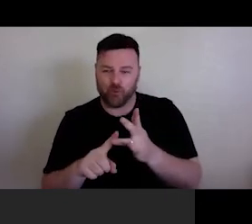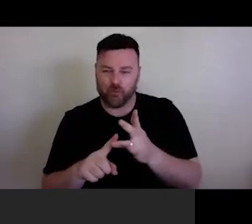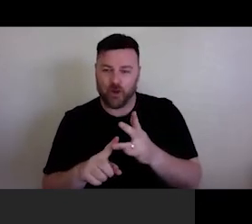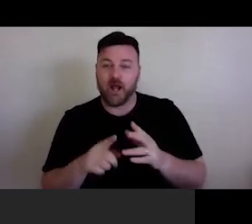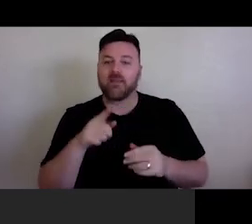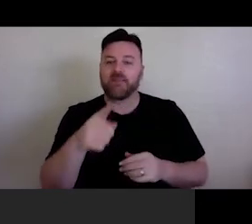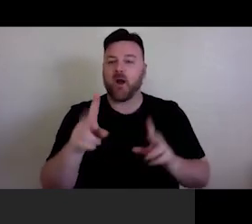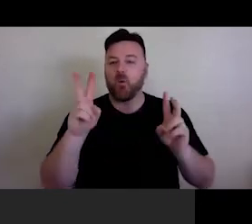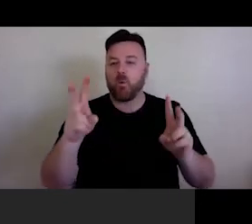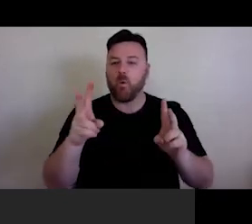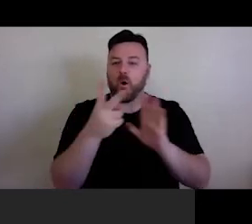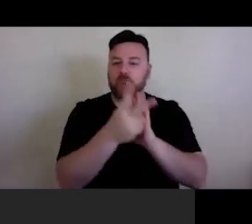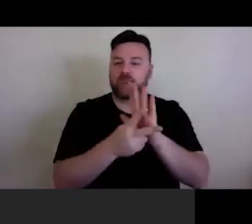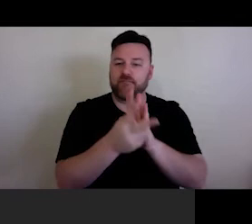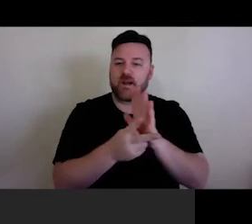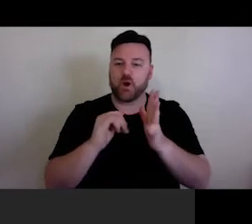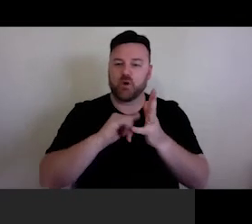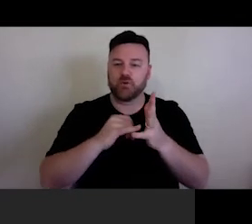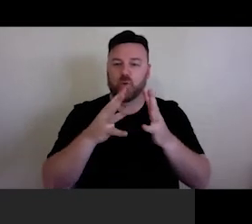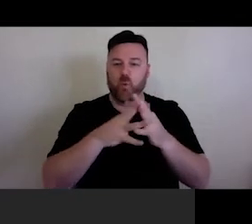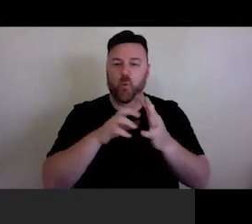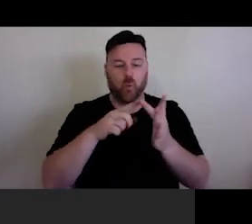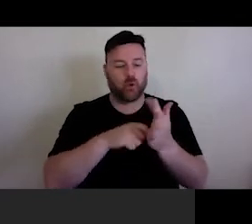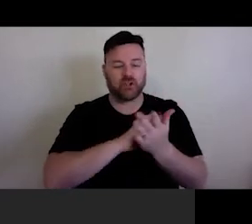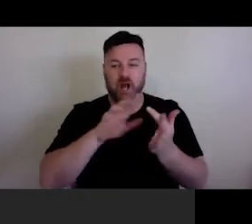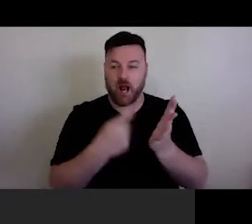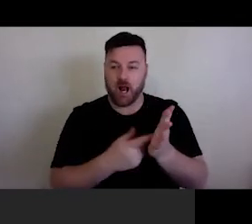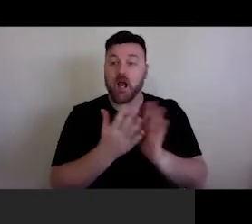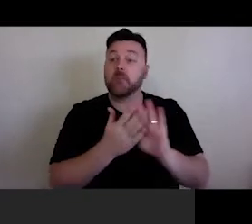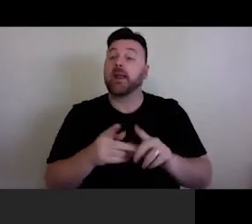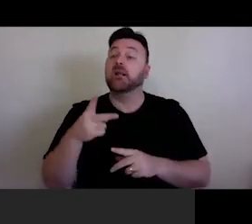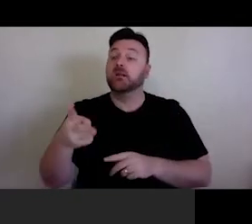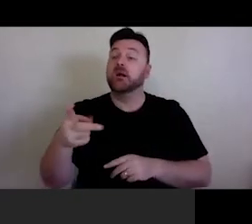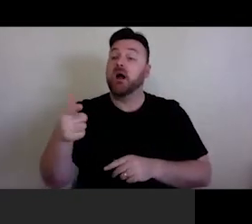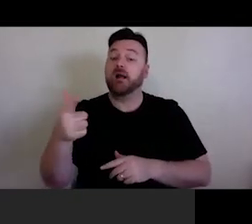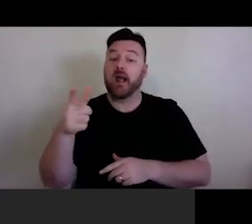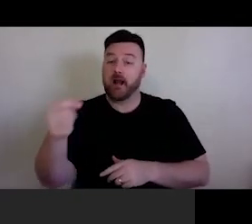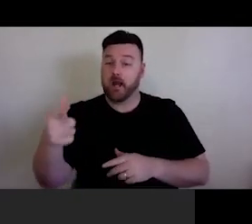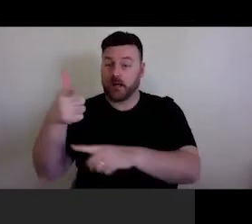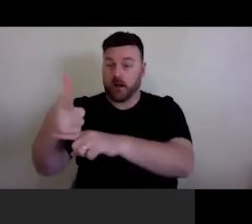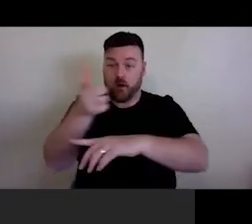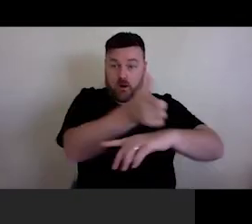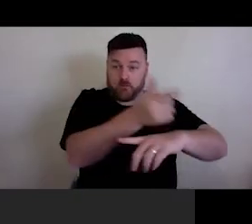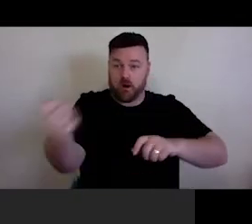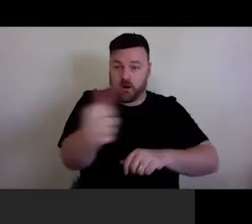switcher, you can switch all of your camera angles from it. You can have up to four cameras plugged into it and becomes a little switcher. There